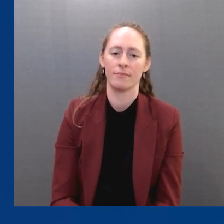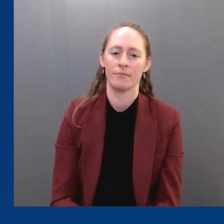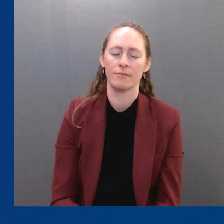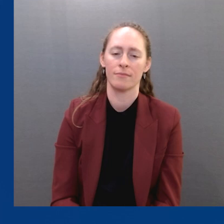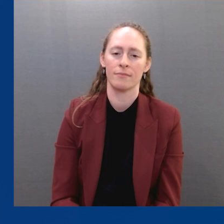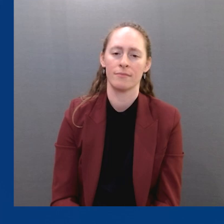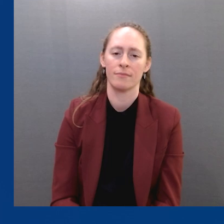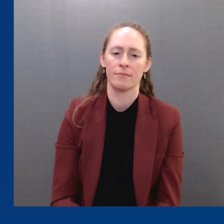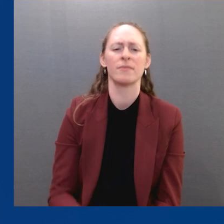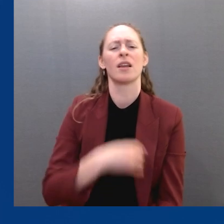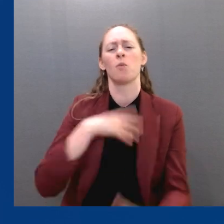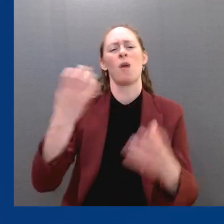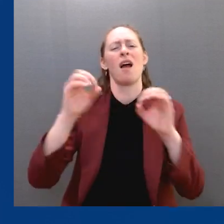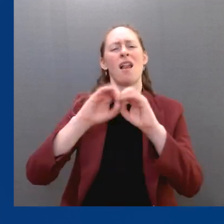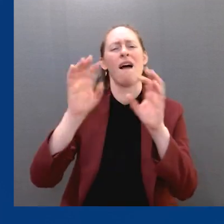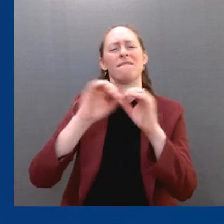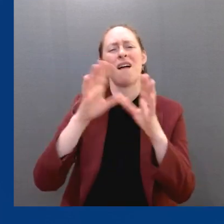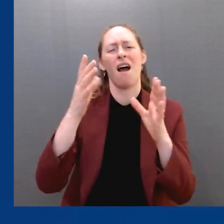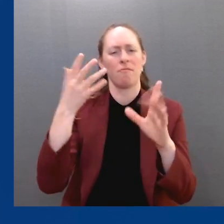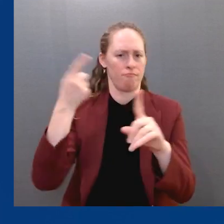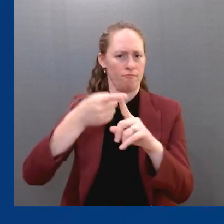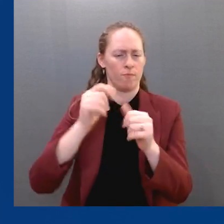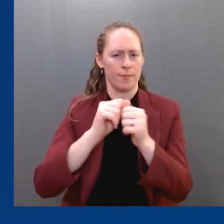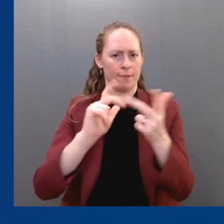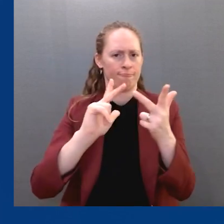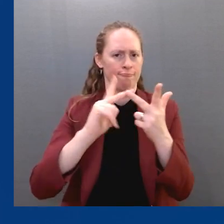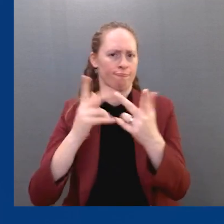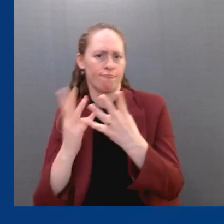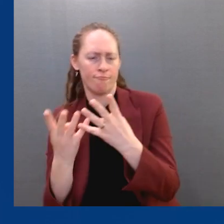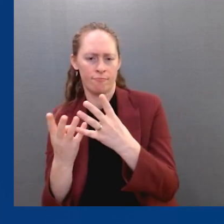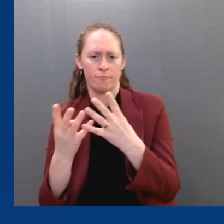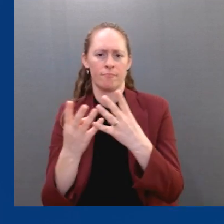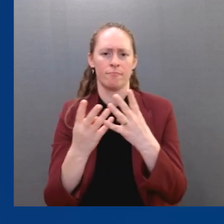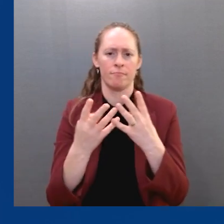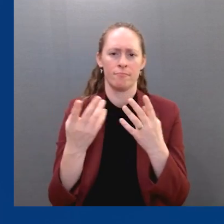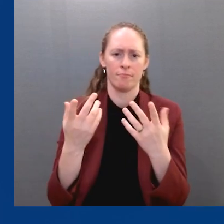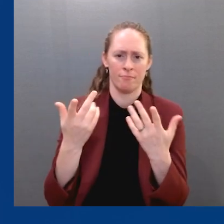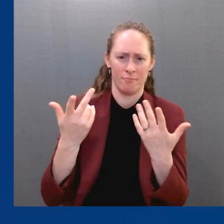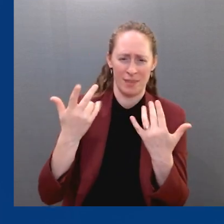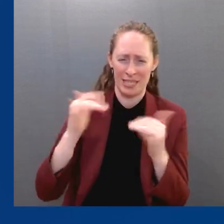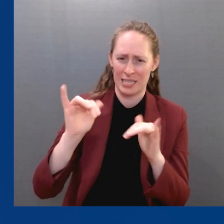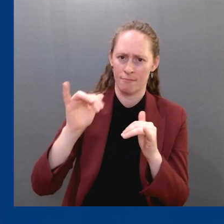Will there still be BA-4 month minimum between booster shots for the new variant vaccines?